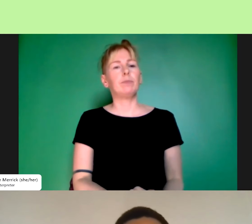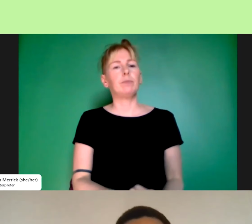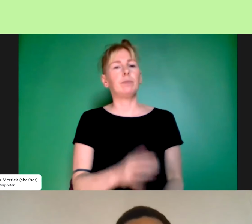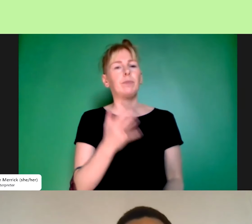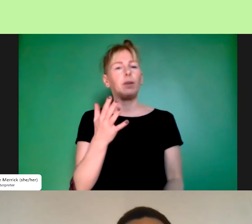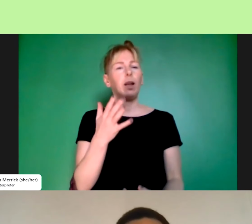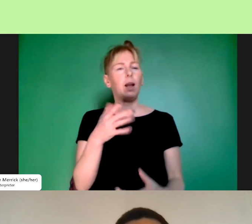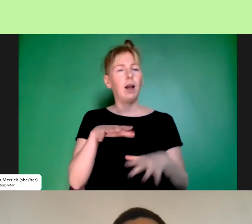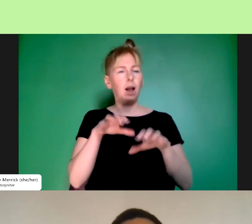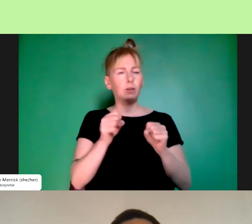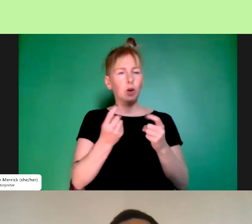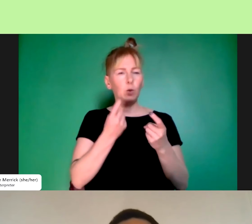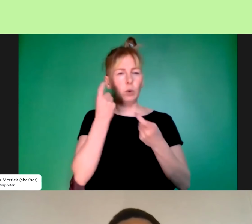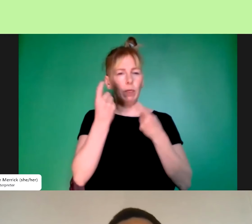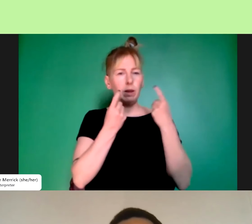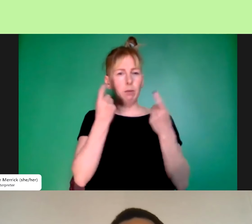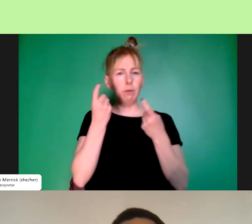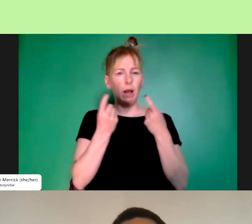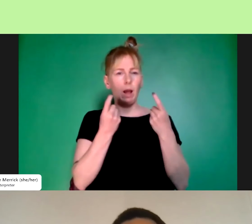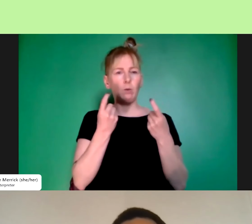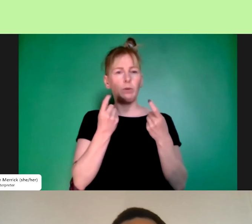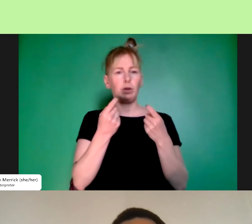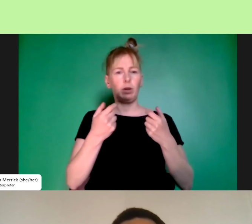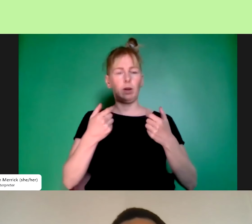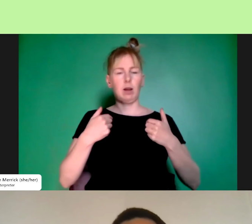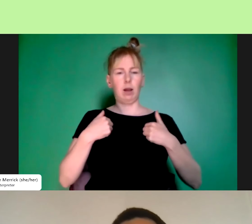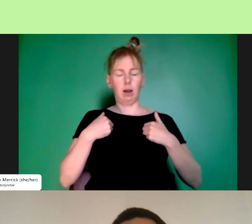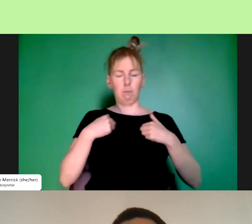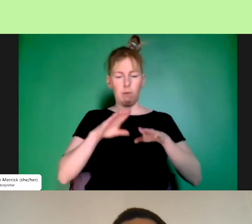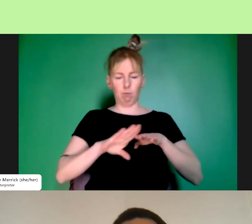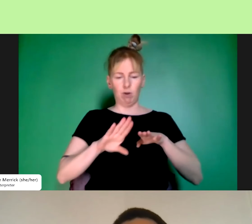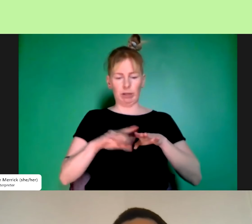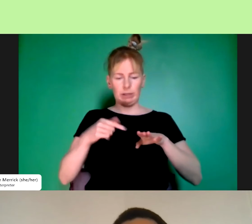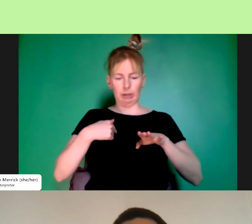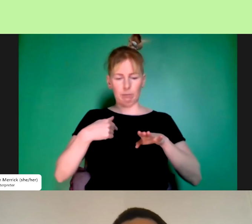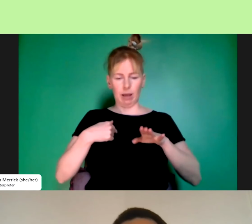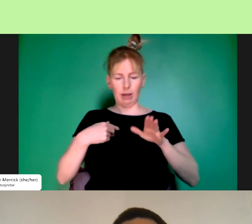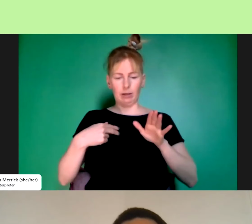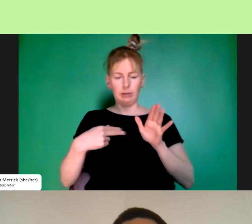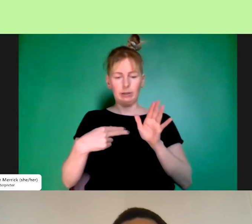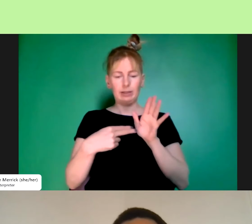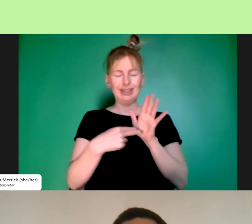of my nieces, where it's about a constant reproducing - have myself but with each